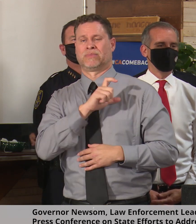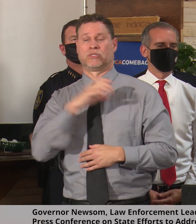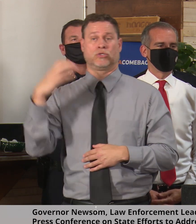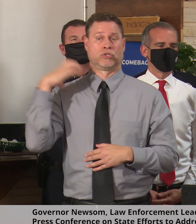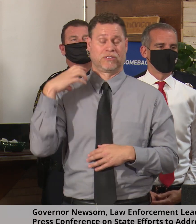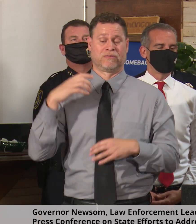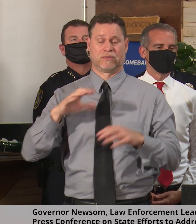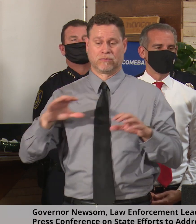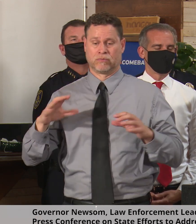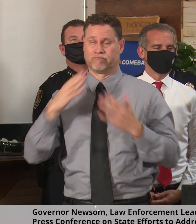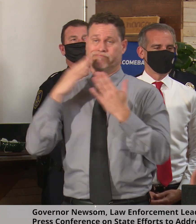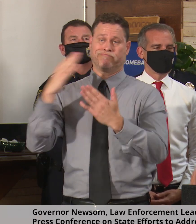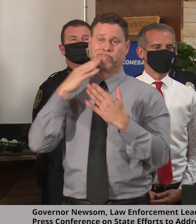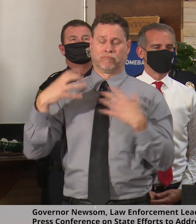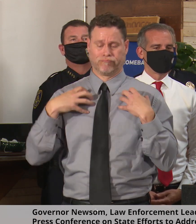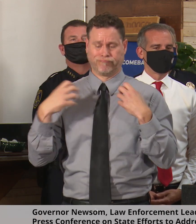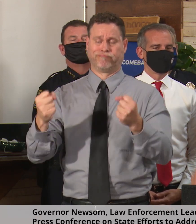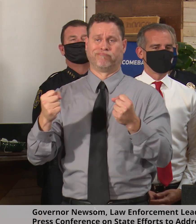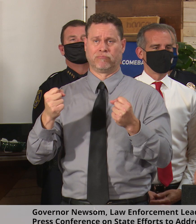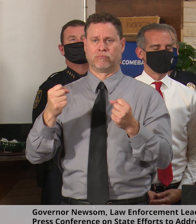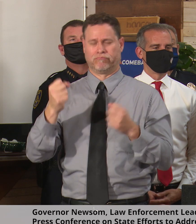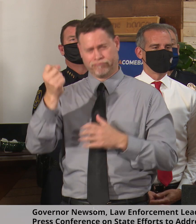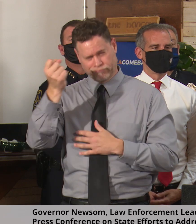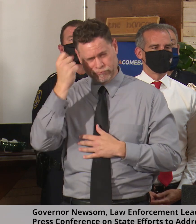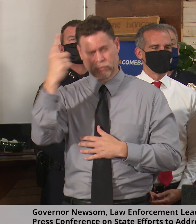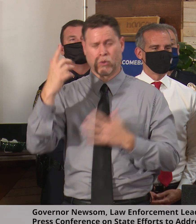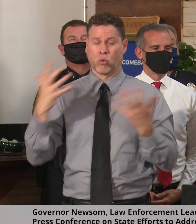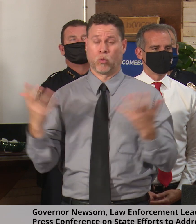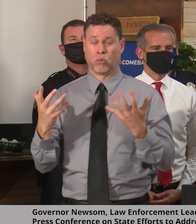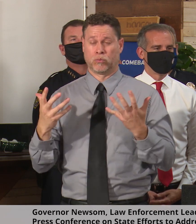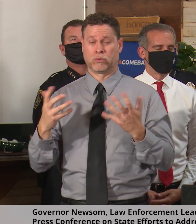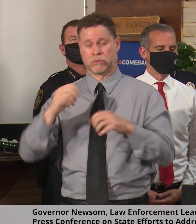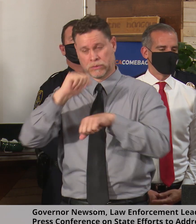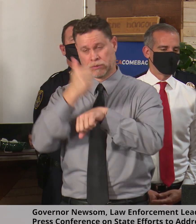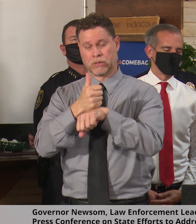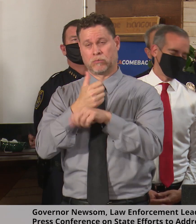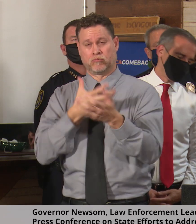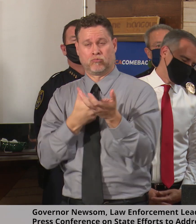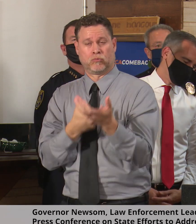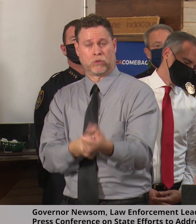been courageous enough to understand that what you want to do is establish trust with the community,